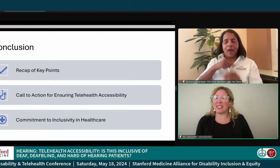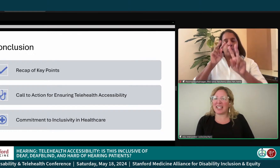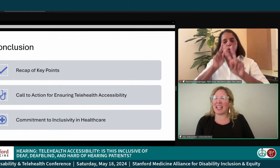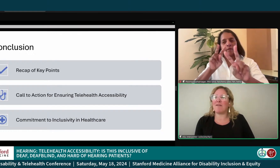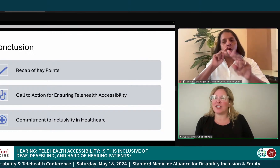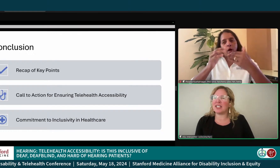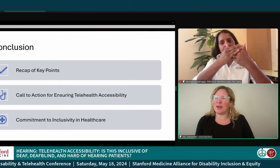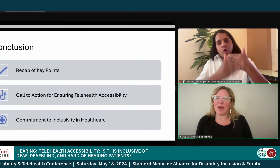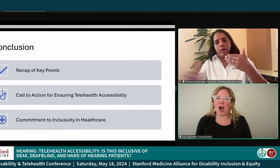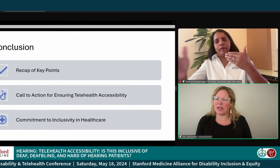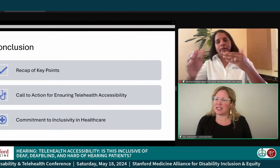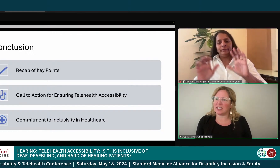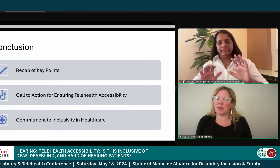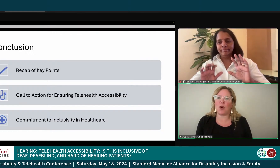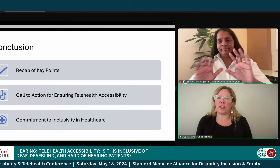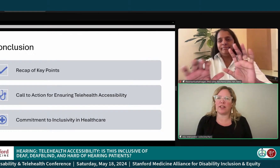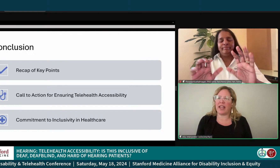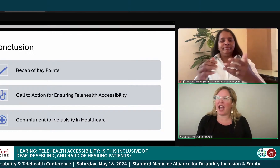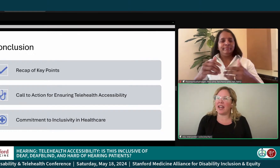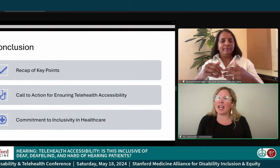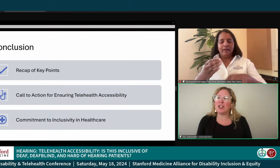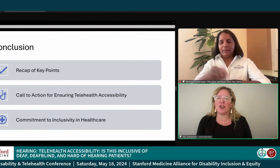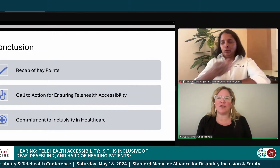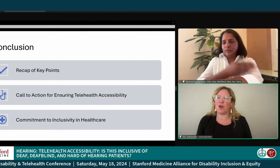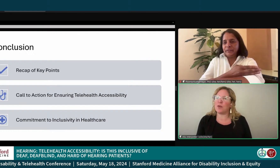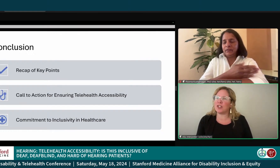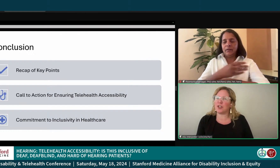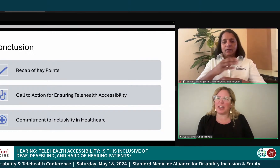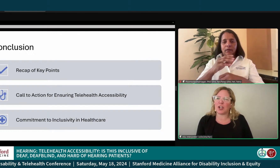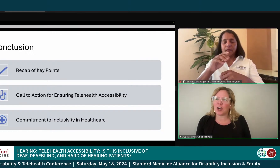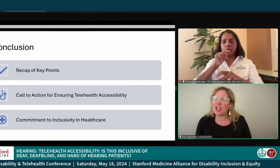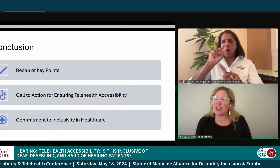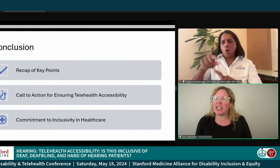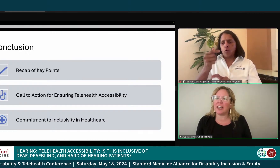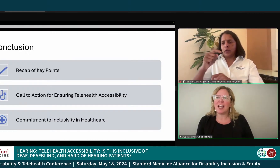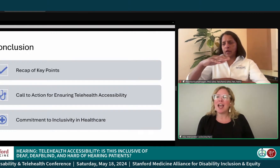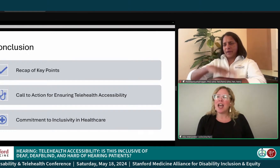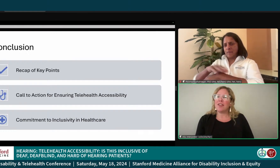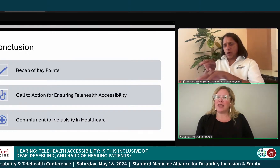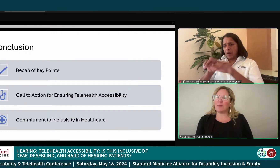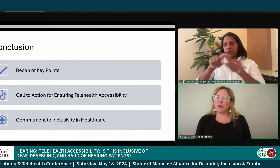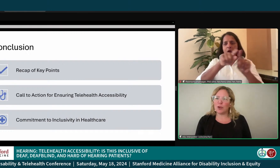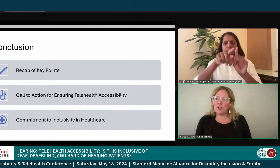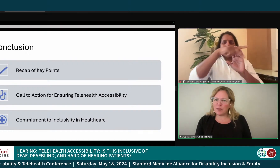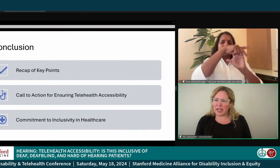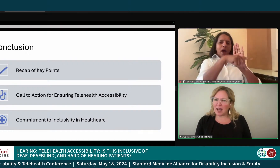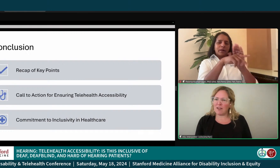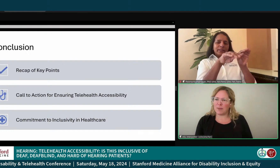this conference is about, is to support that. And I look forward to encouraging the improvement of